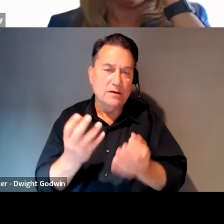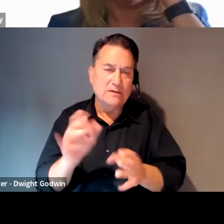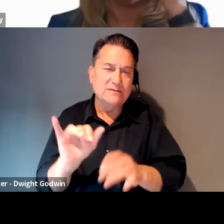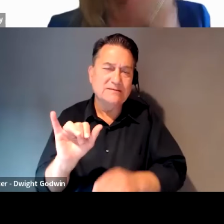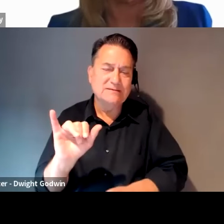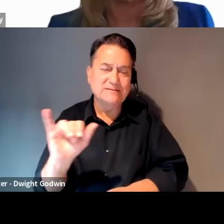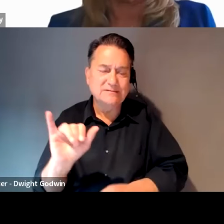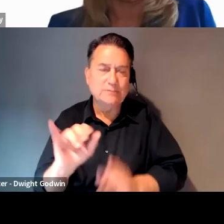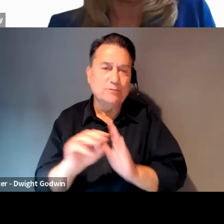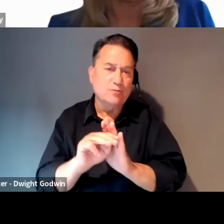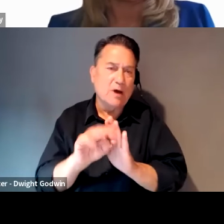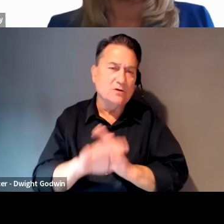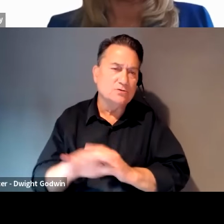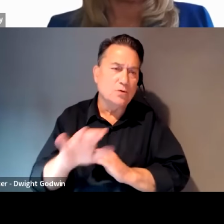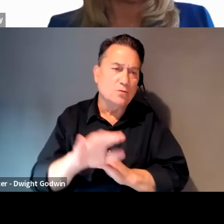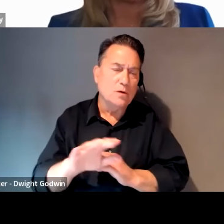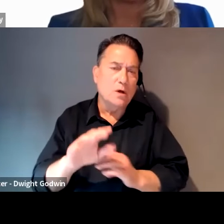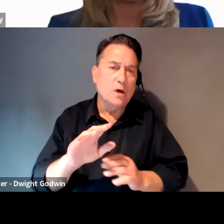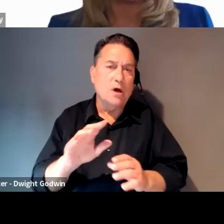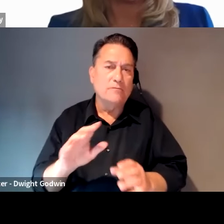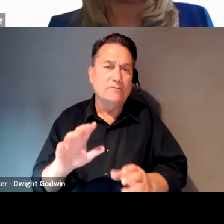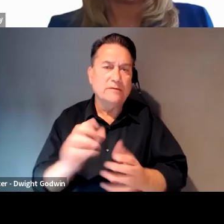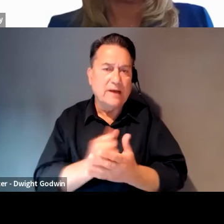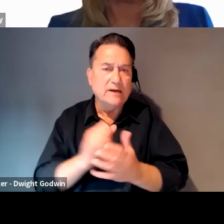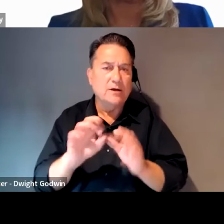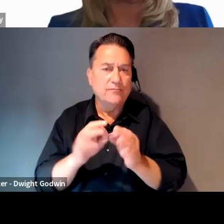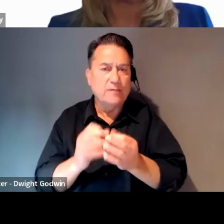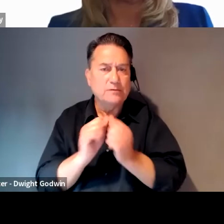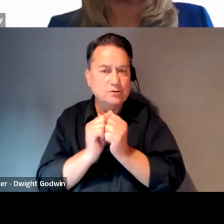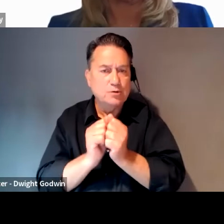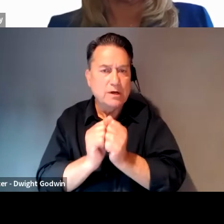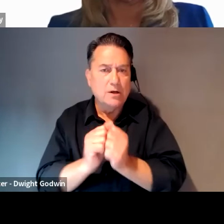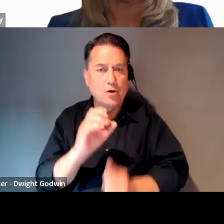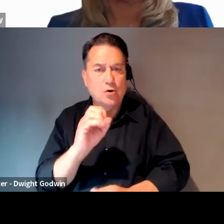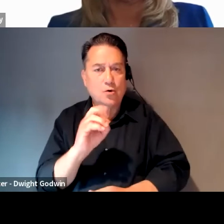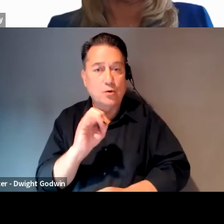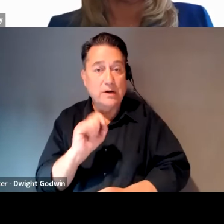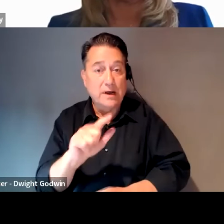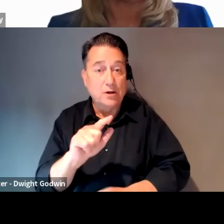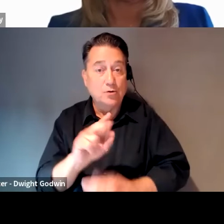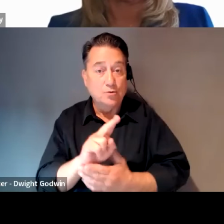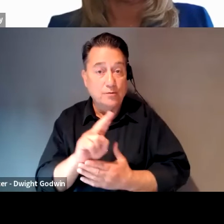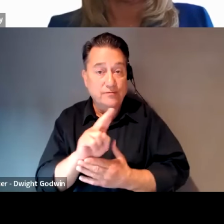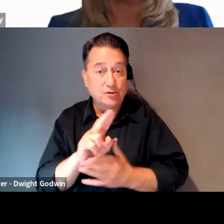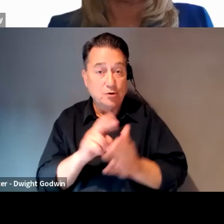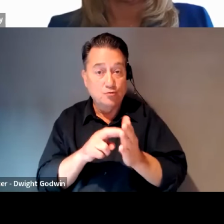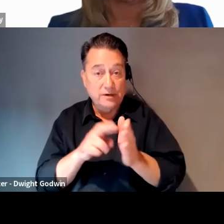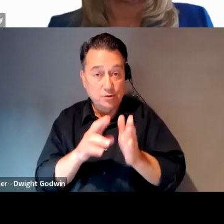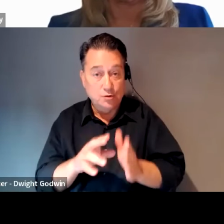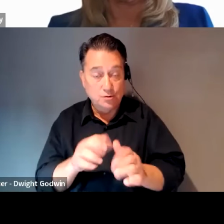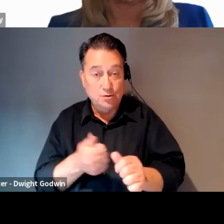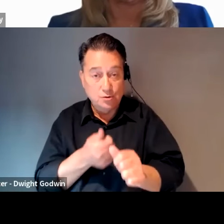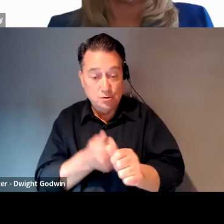of bringing families together. And we did have Cornell University researchers track that for us,